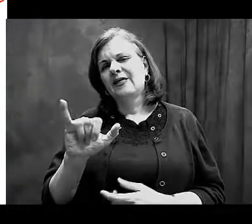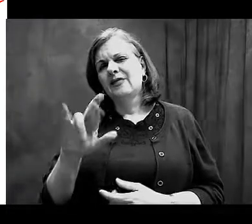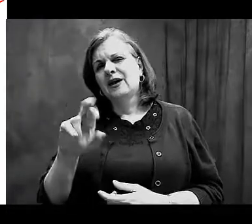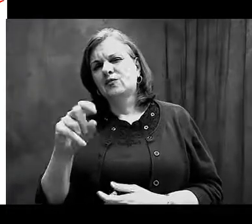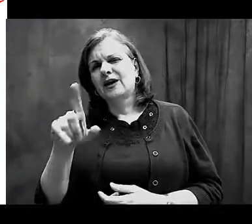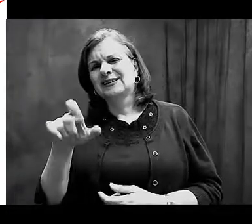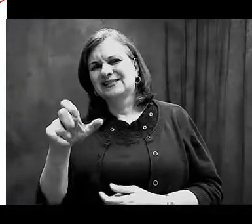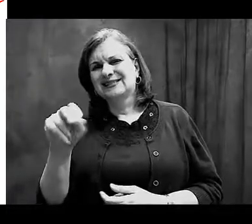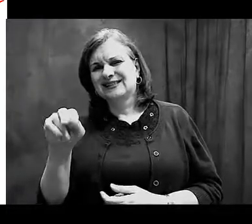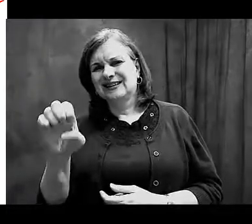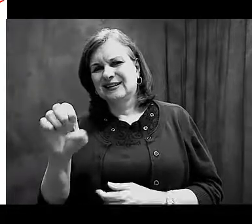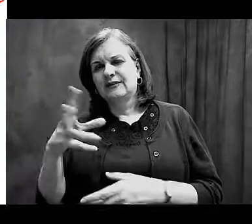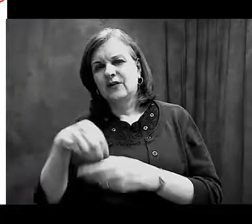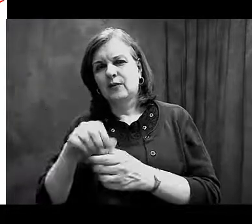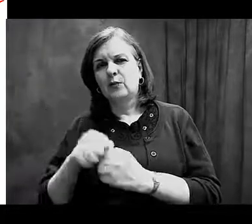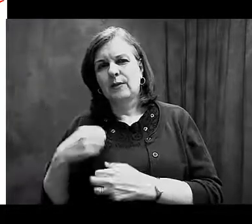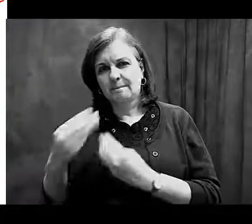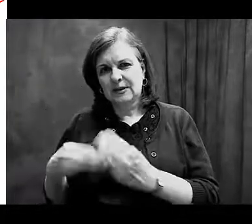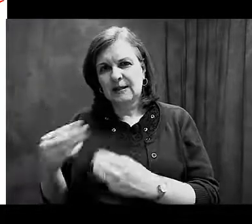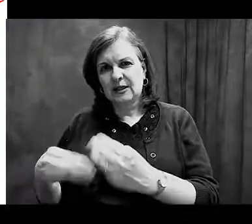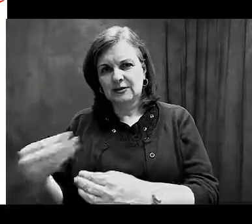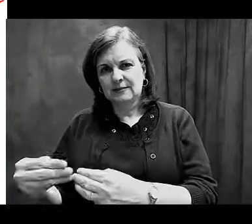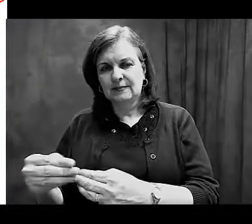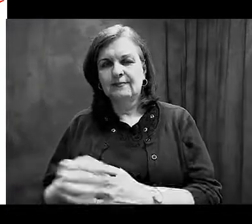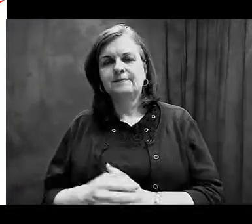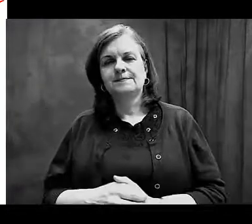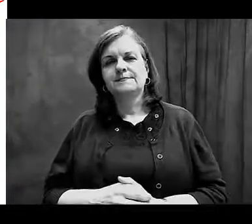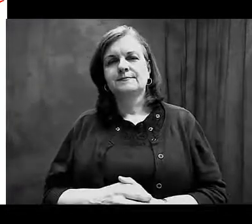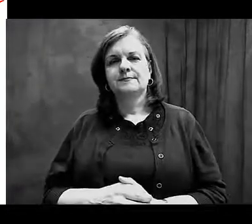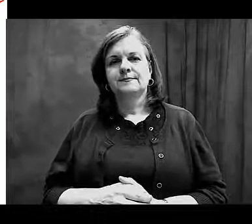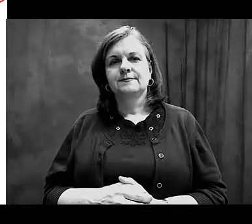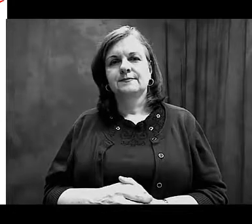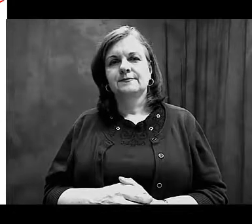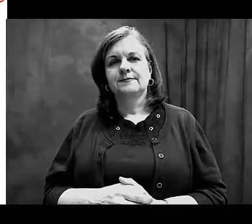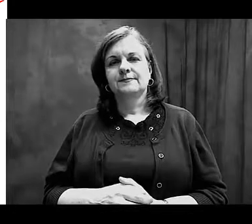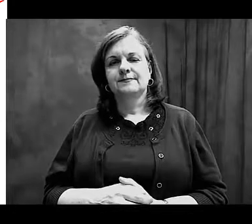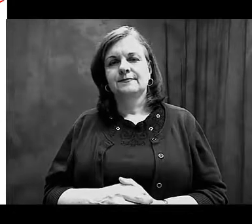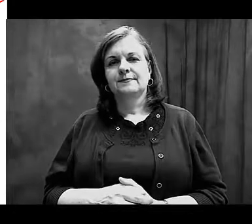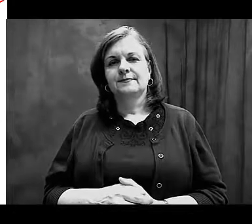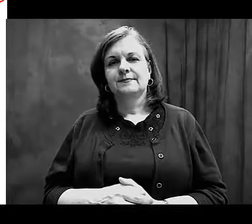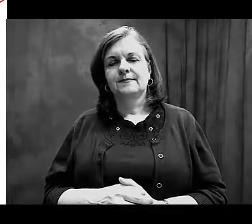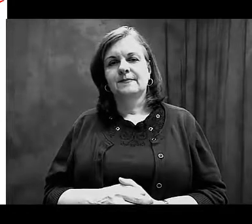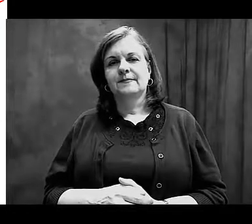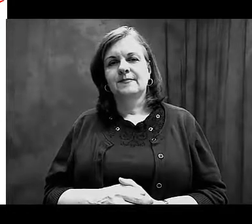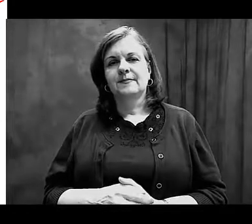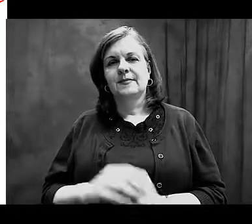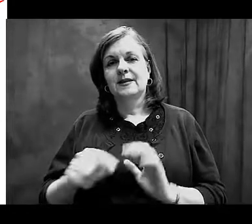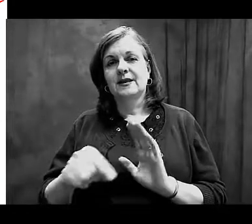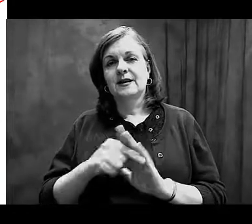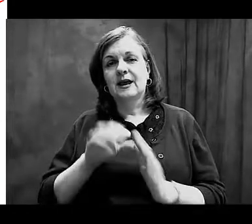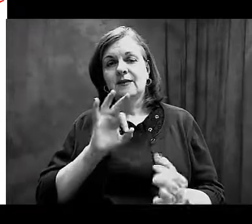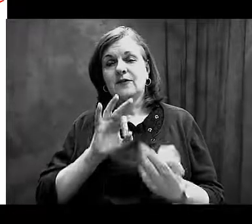and thyroxine is actually involved in your metabolism so this negative feedback system